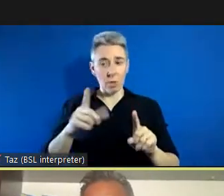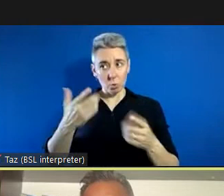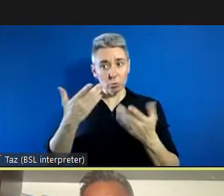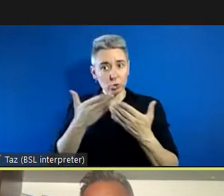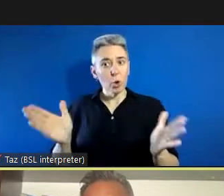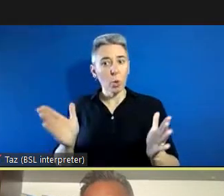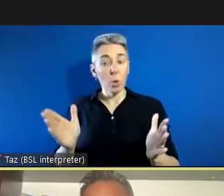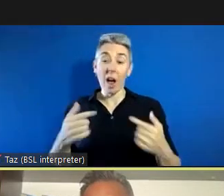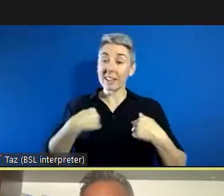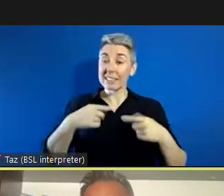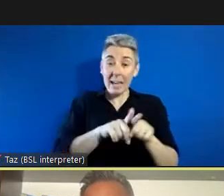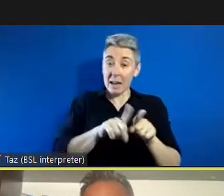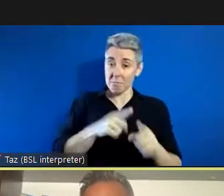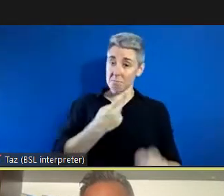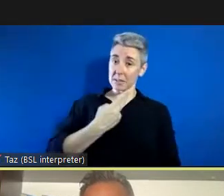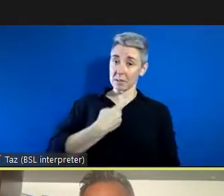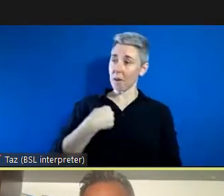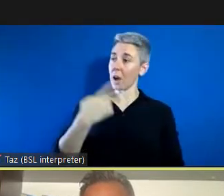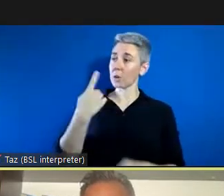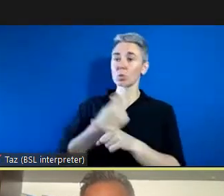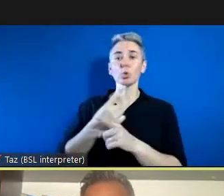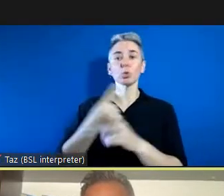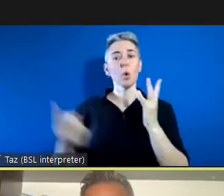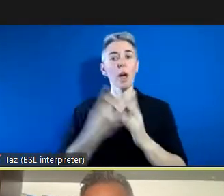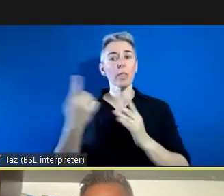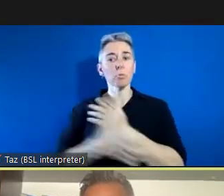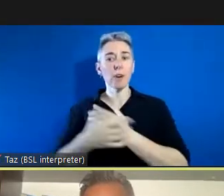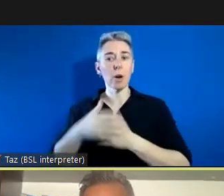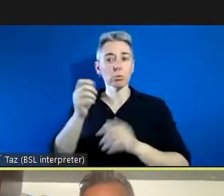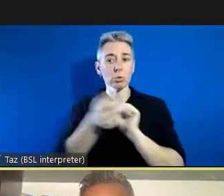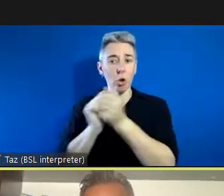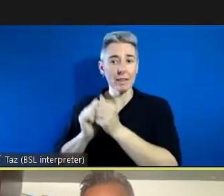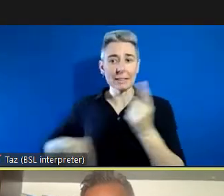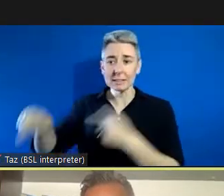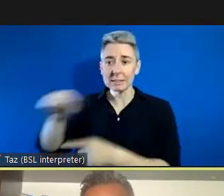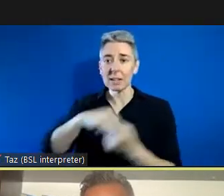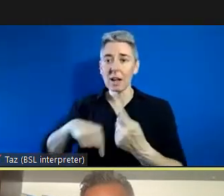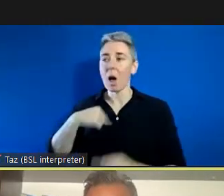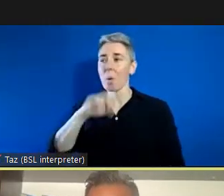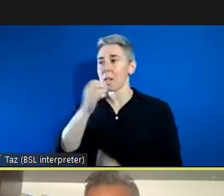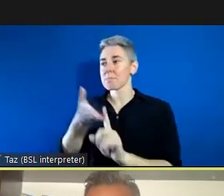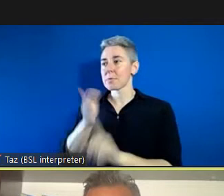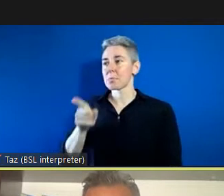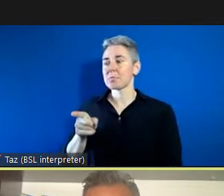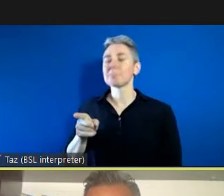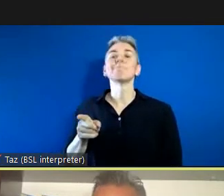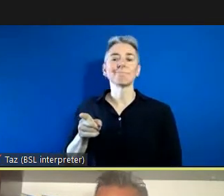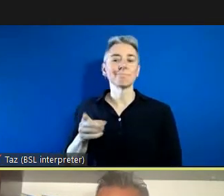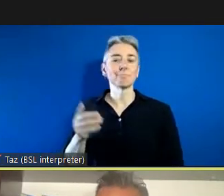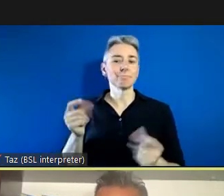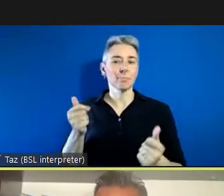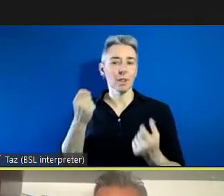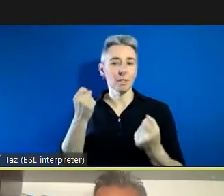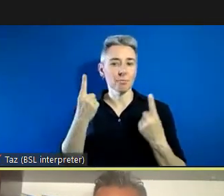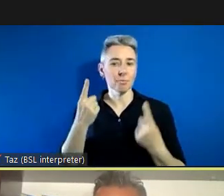colleagues and I will recognise a journey in six seconds. That for some folks may take 60 years.